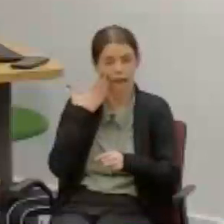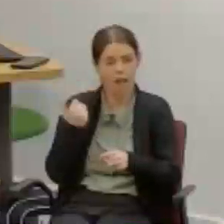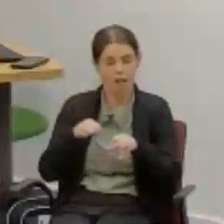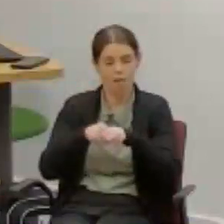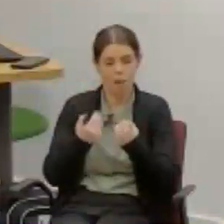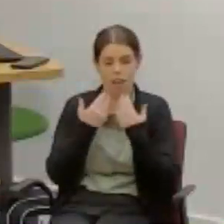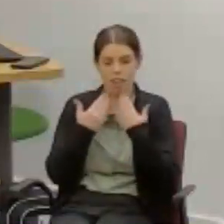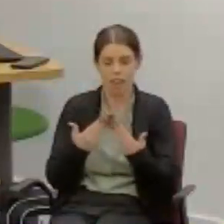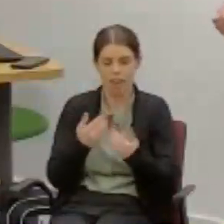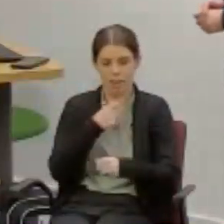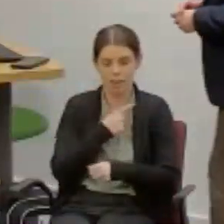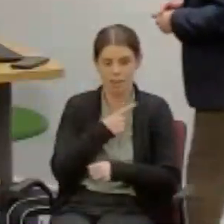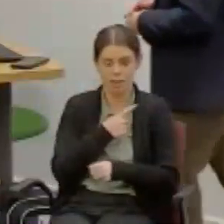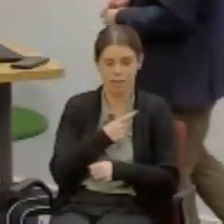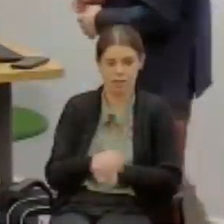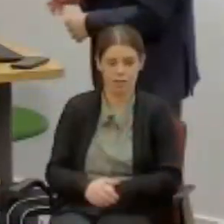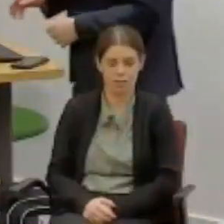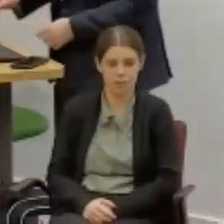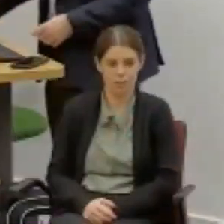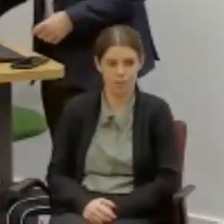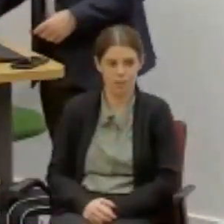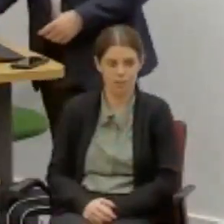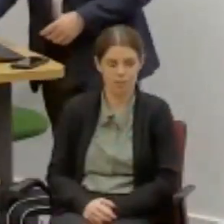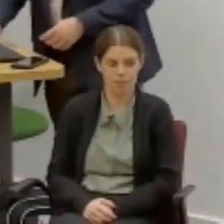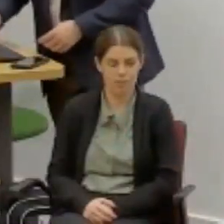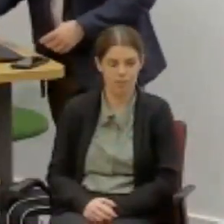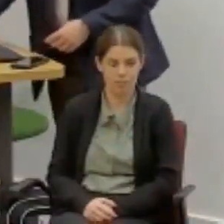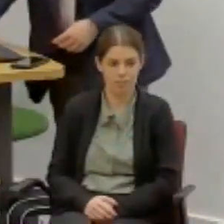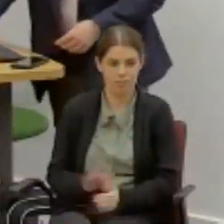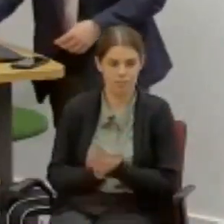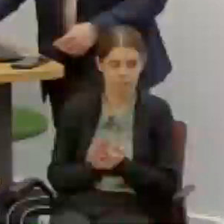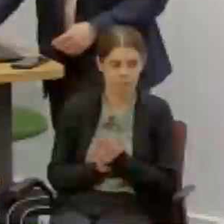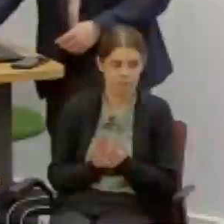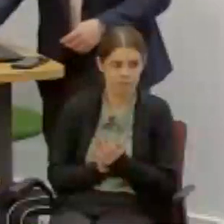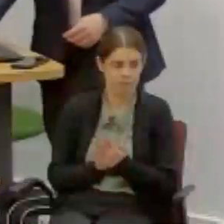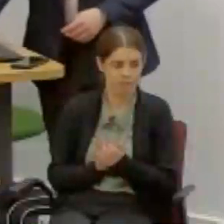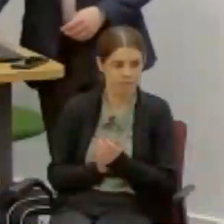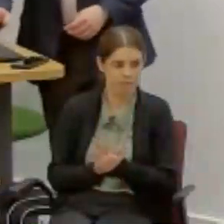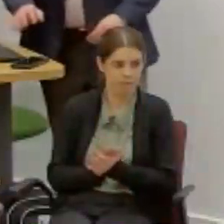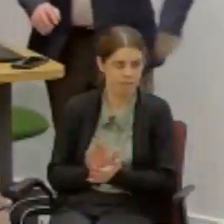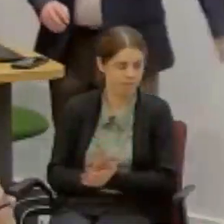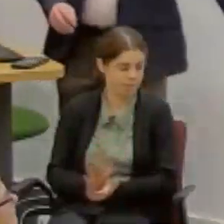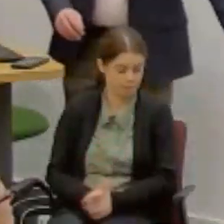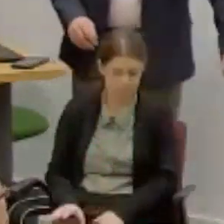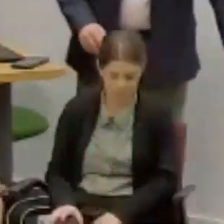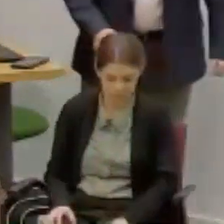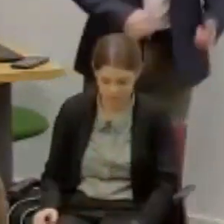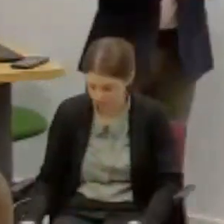thank you and thank you again for our 2 individuals in front thank you very much.